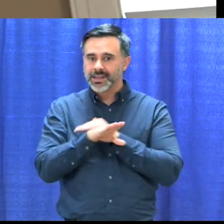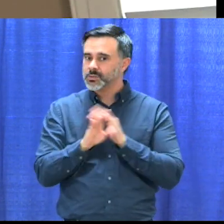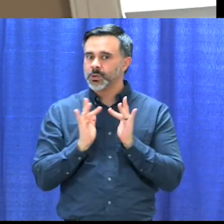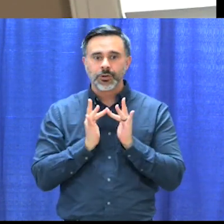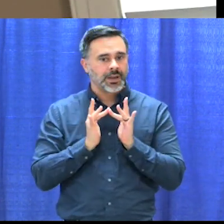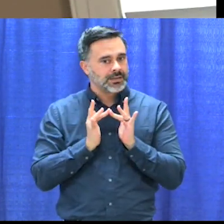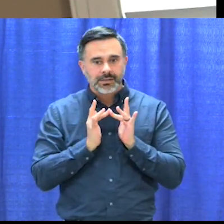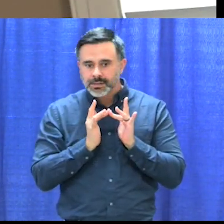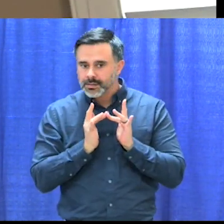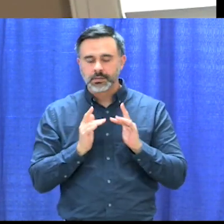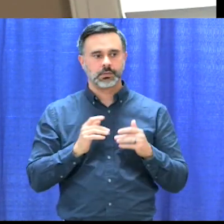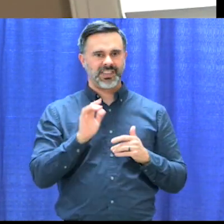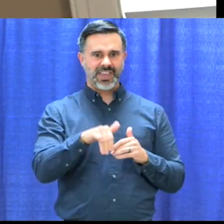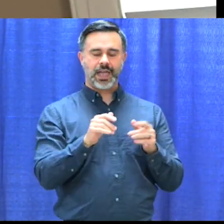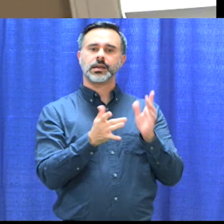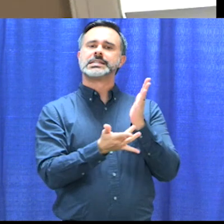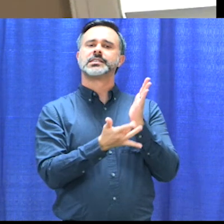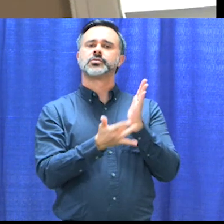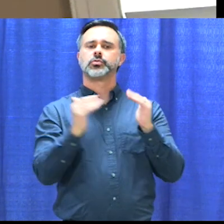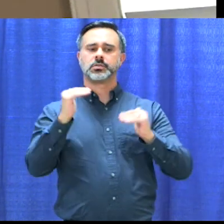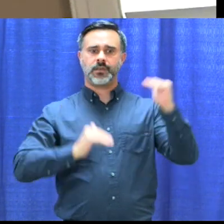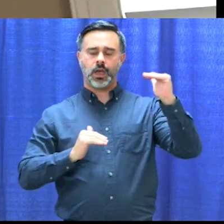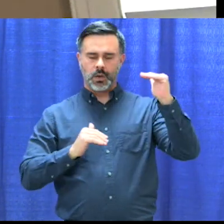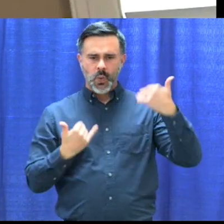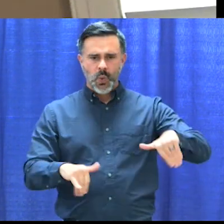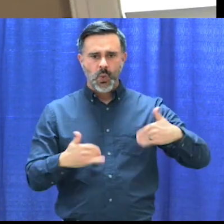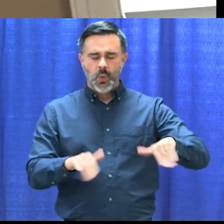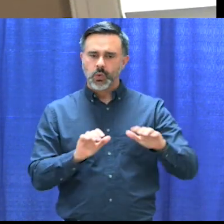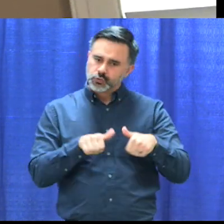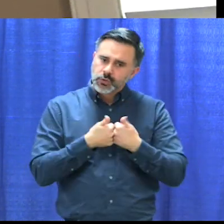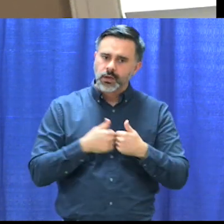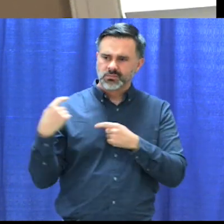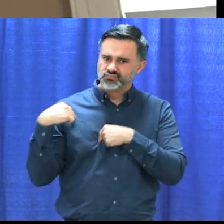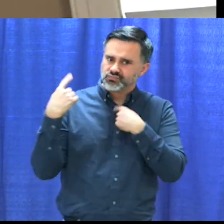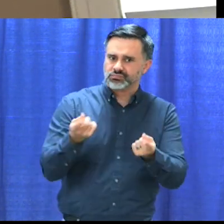The digital divide has been a significant issue for certain communities for many years.